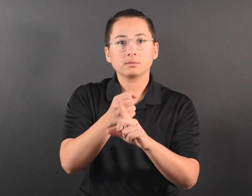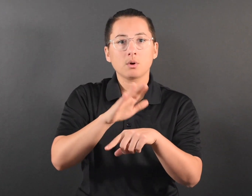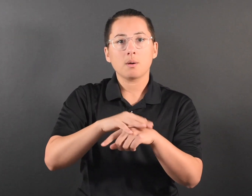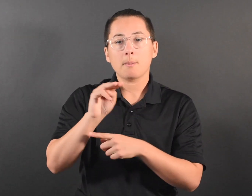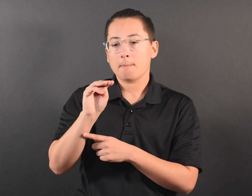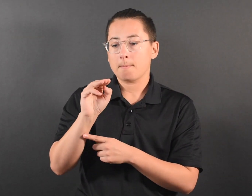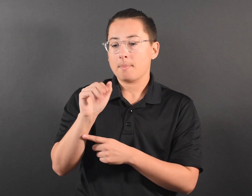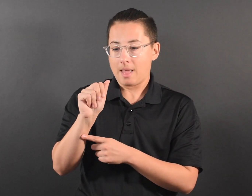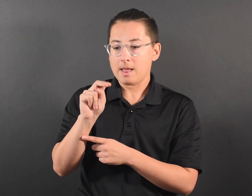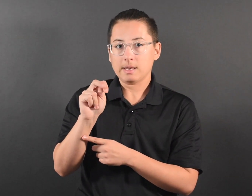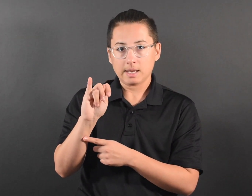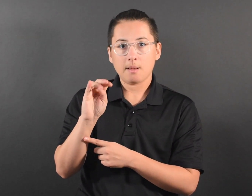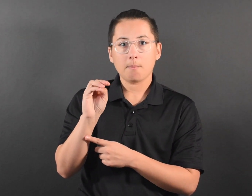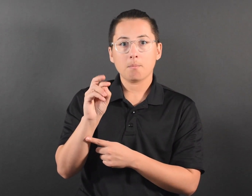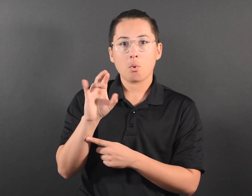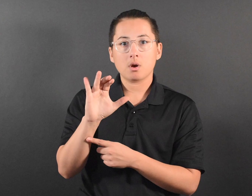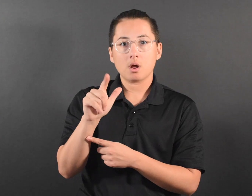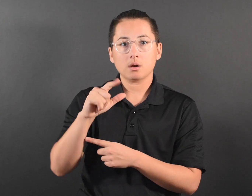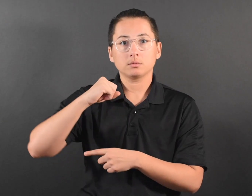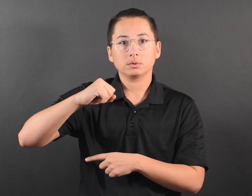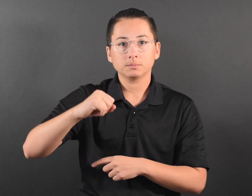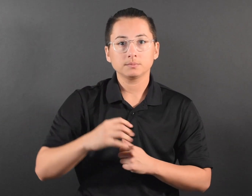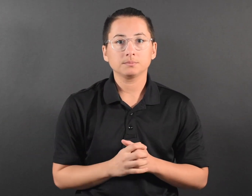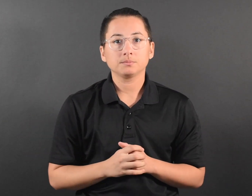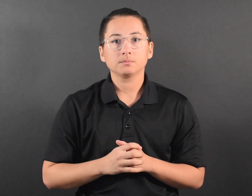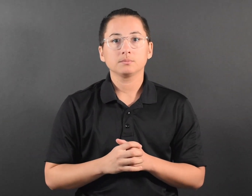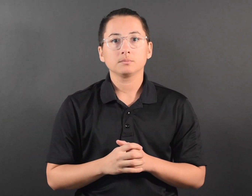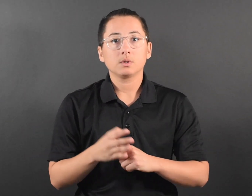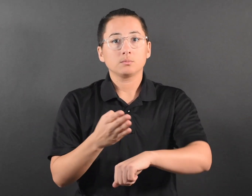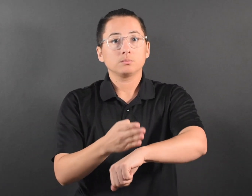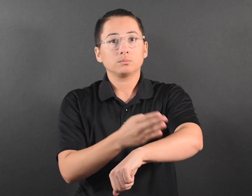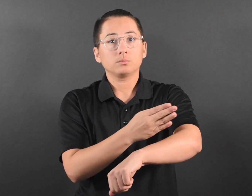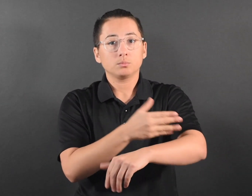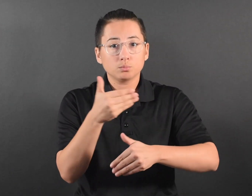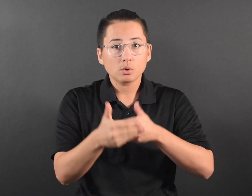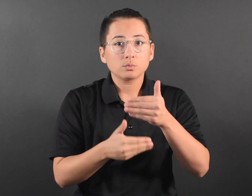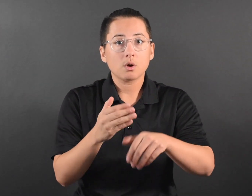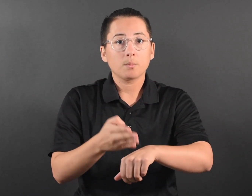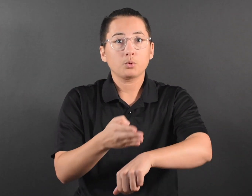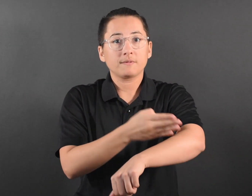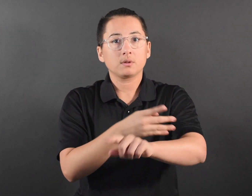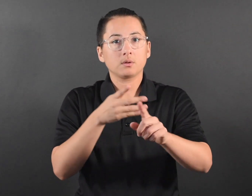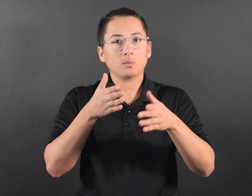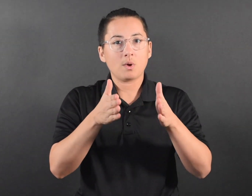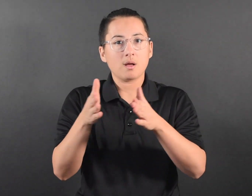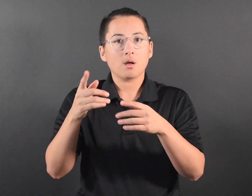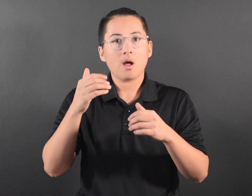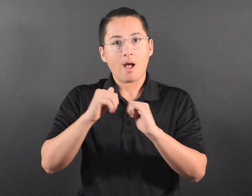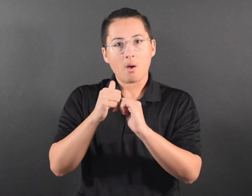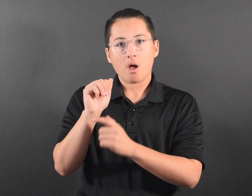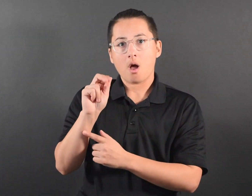(CDC), “COVID-19: U.S. Impact on Antimicrobial Resistance.” Progress on improving the ways in